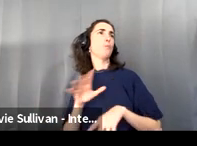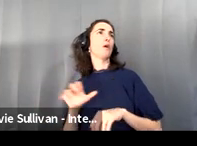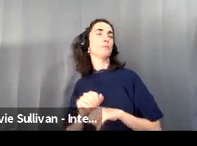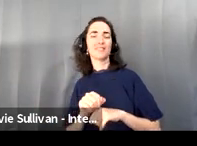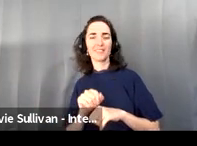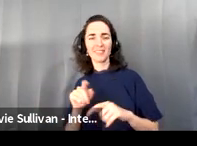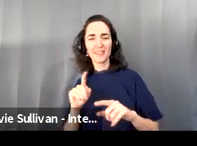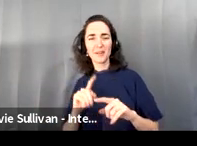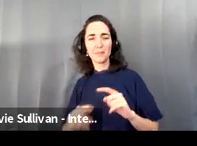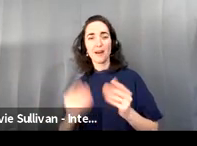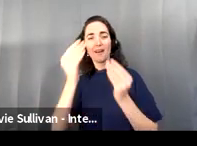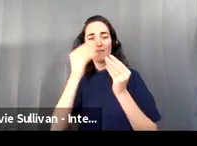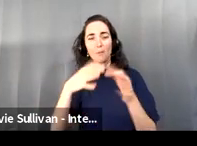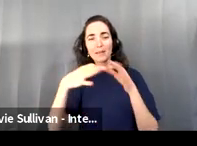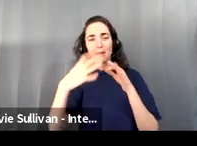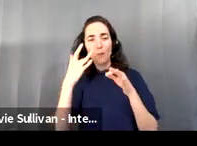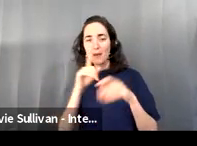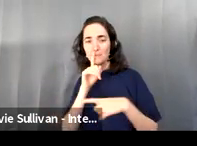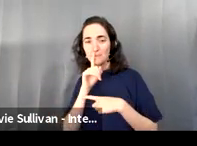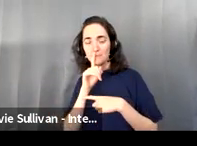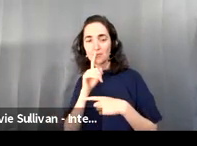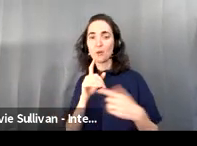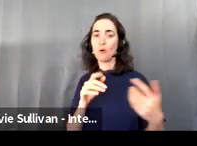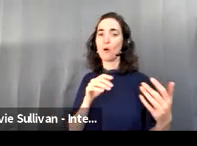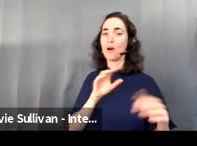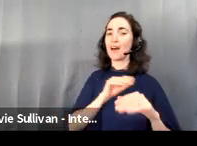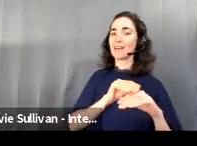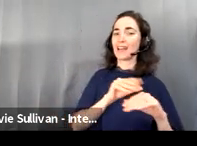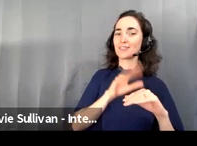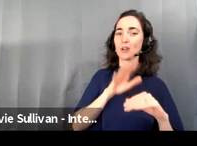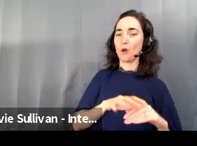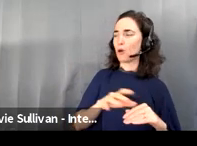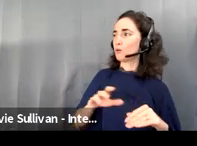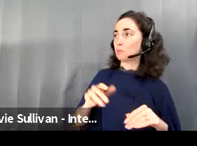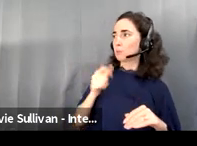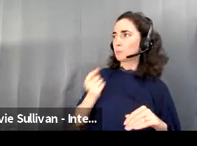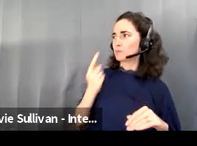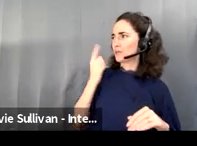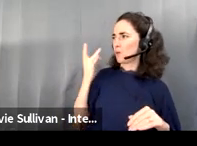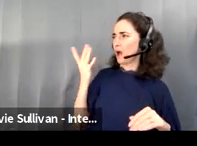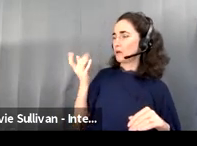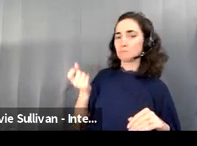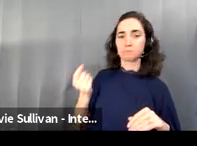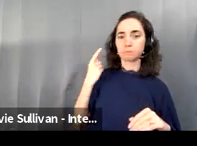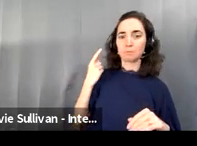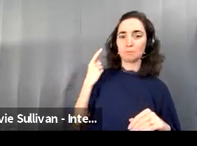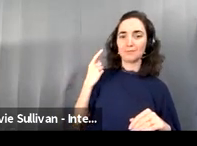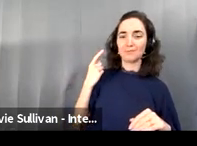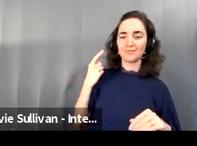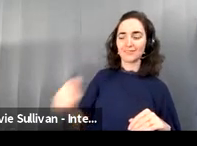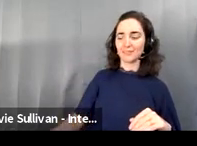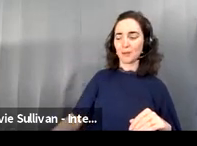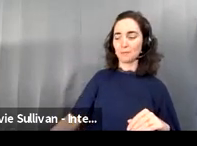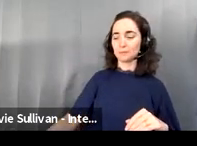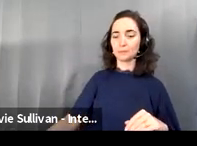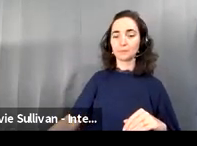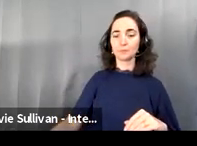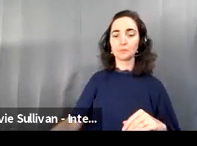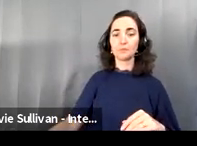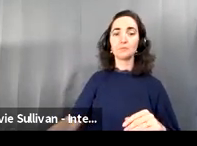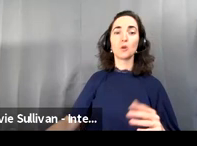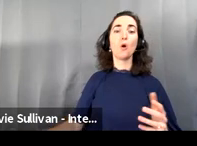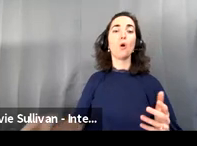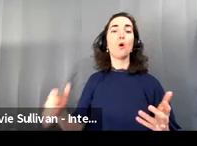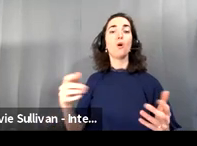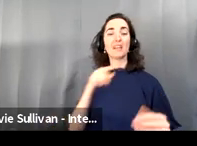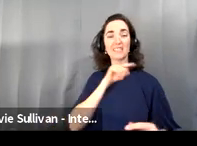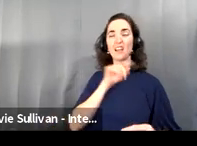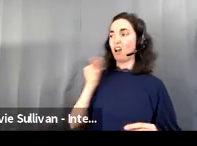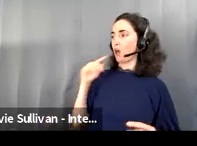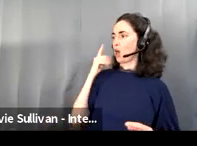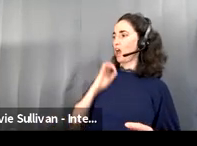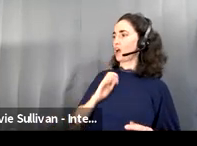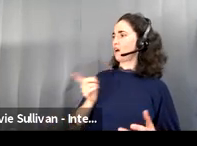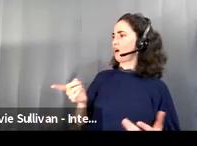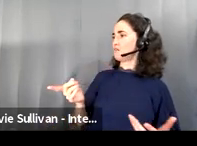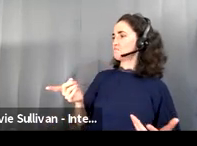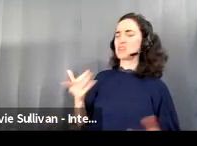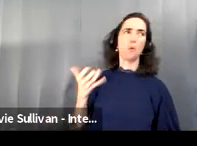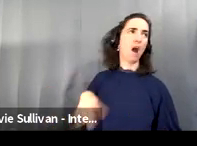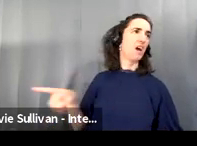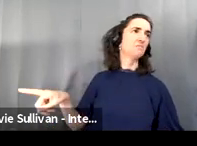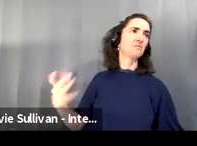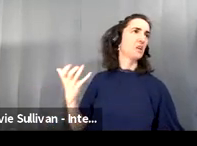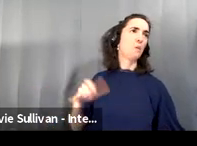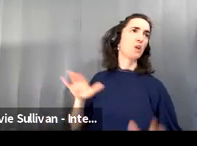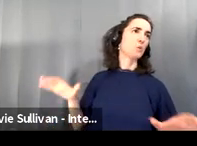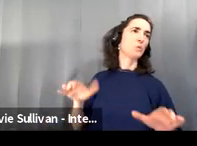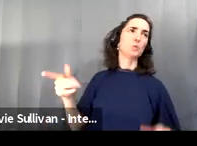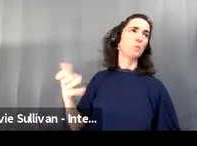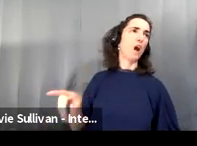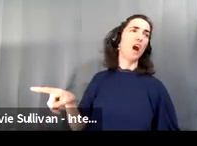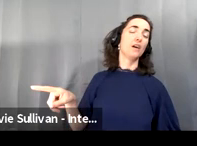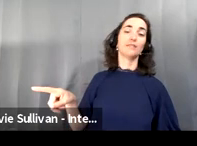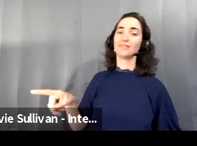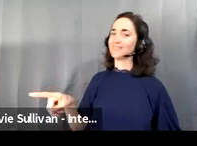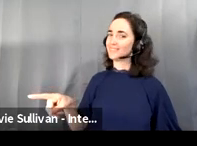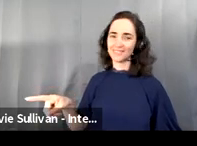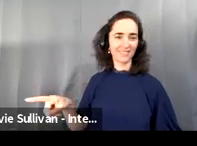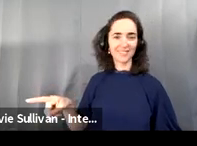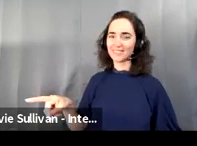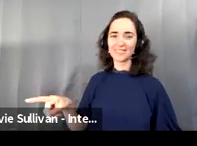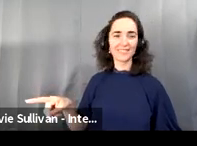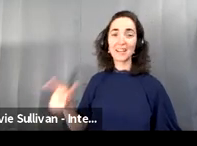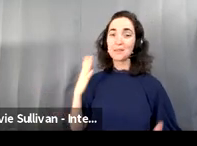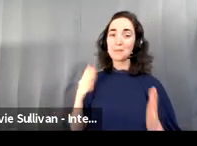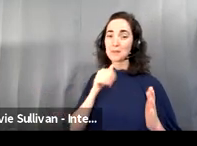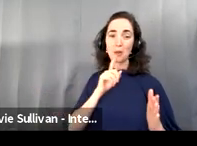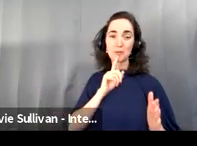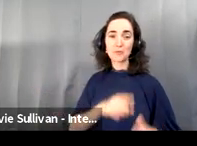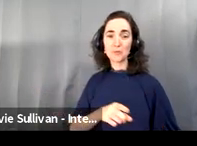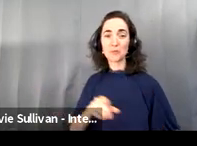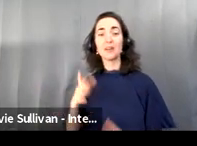The Counselor isn't always going to isn't going to know that. And so sometimes the counselor may just perceive that as well, they're just not wanting to do what needs to be done, but that's not necessarily the case, it's just that there's always going